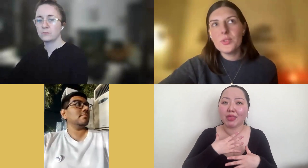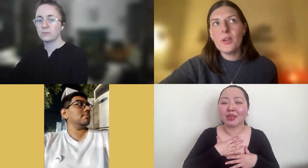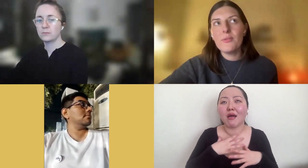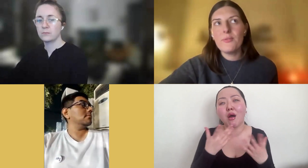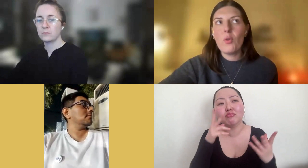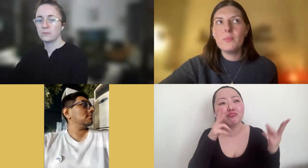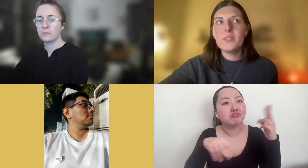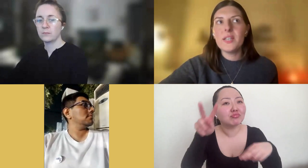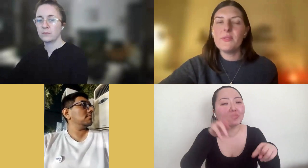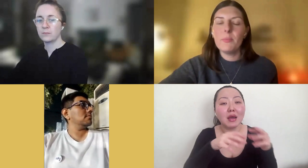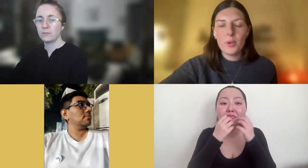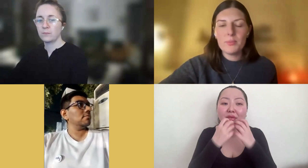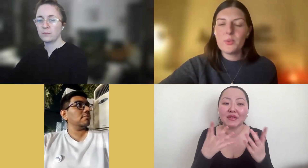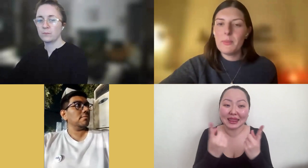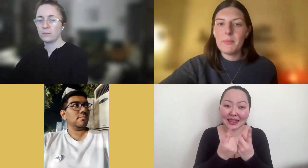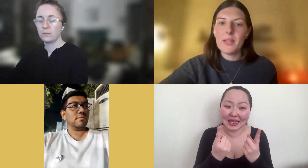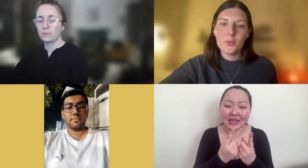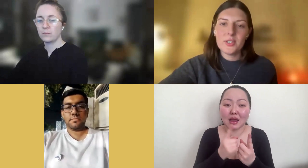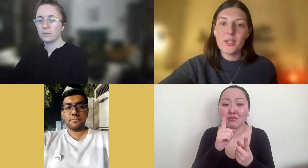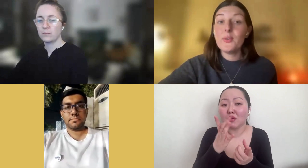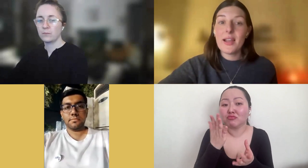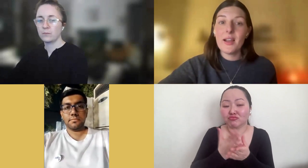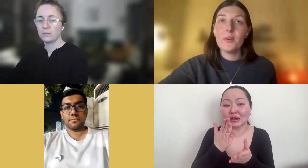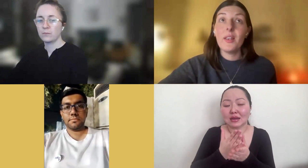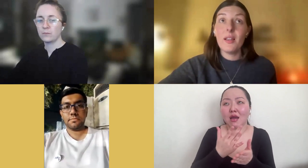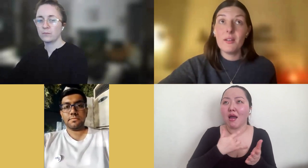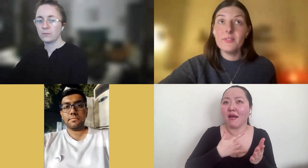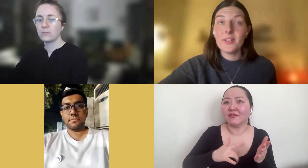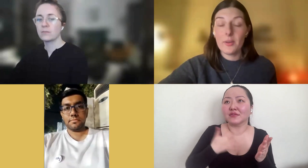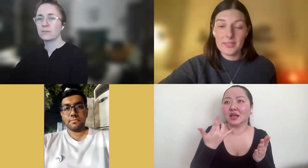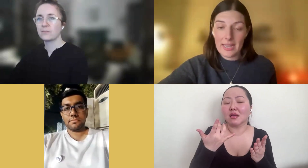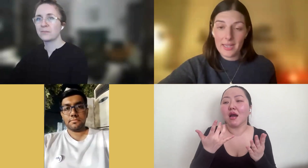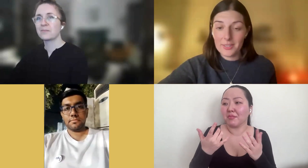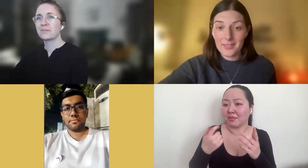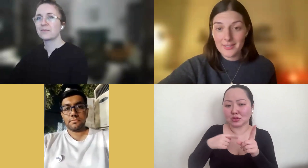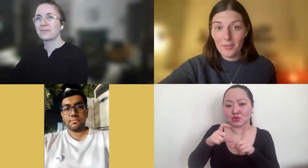it also forms a different bond between me and my daughter who now loves going to galleries